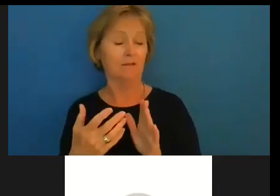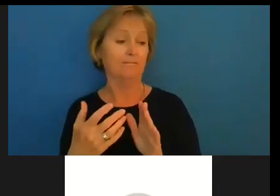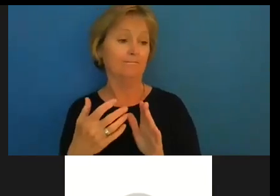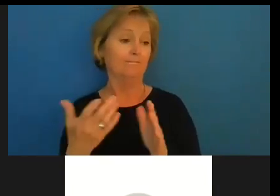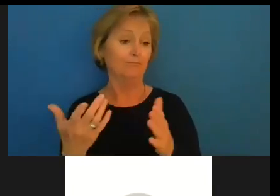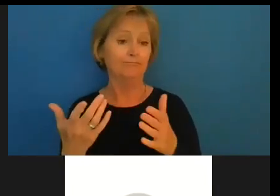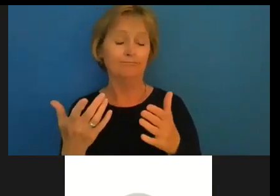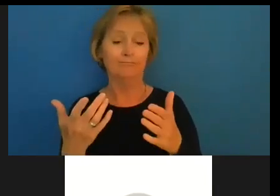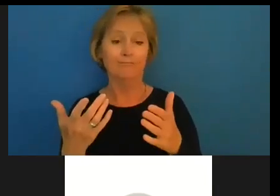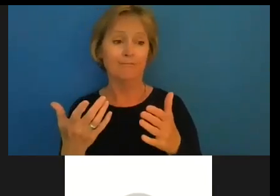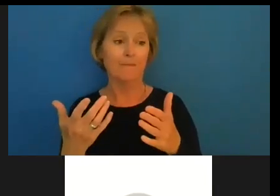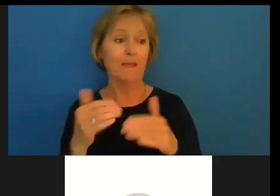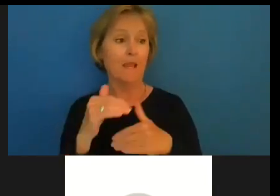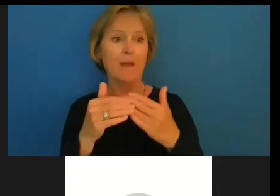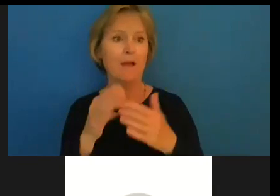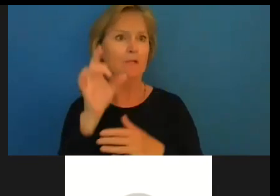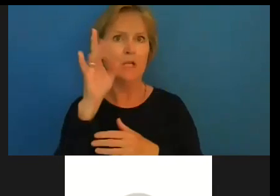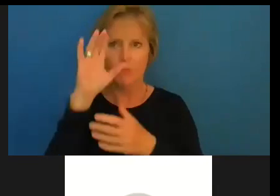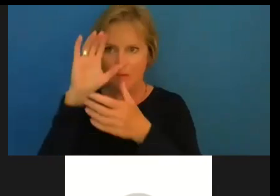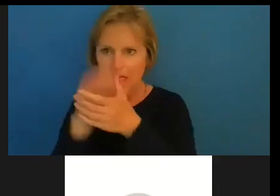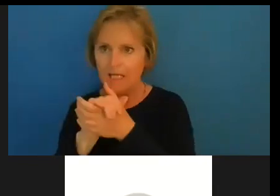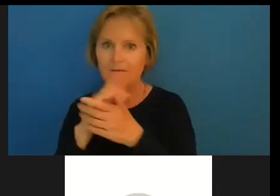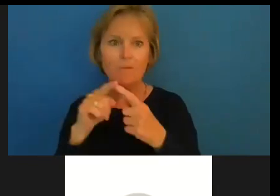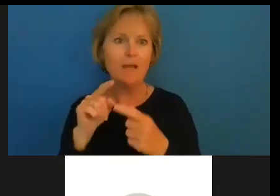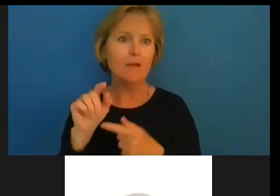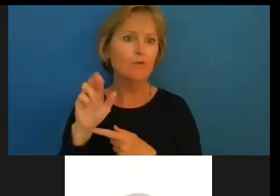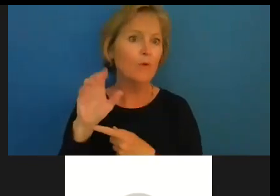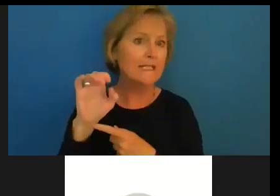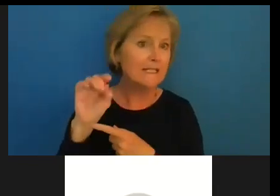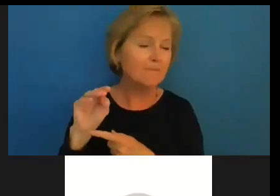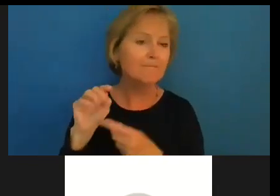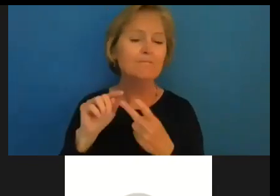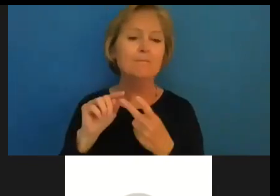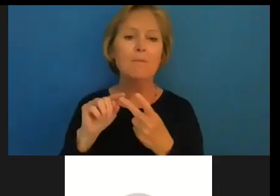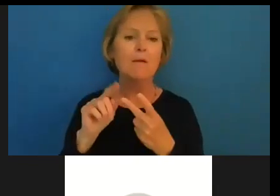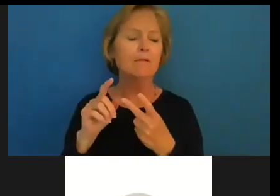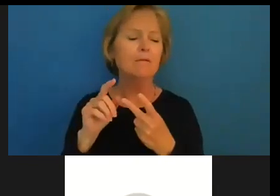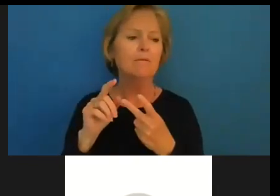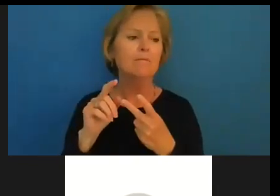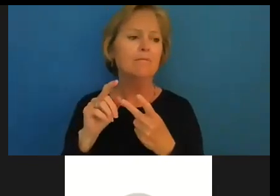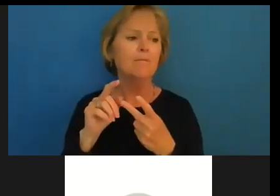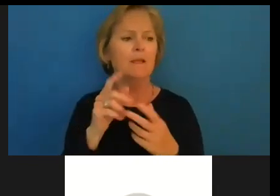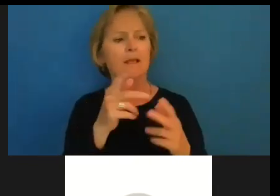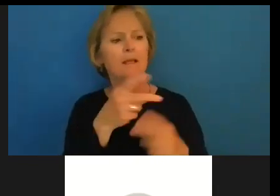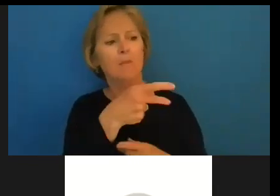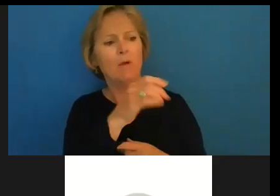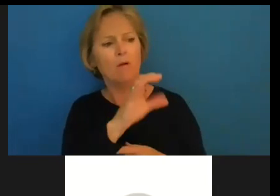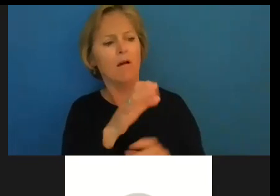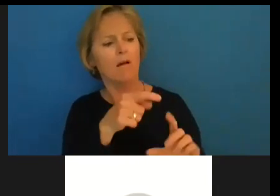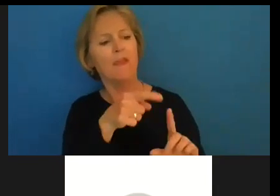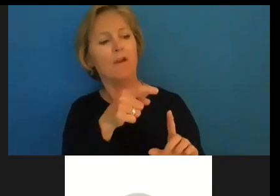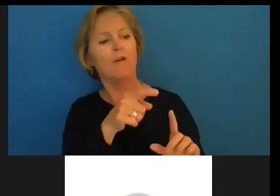about, you know, terrible racist beliefs about how people of color are less than white folks,